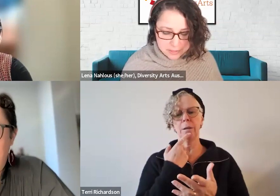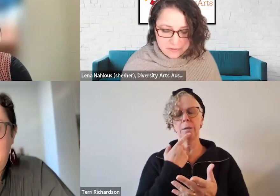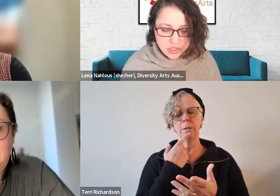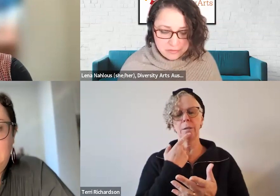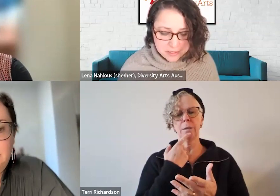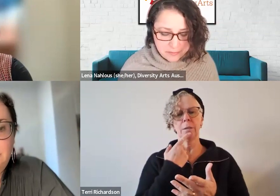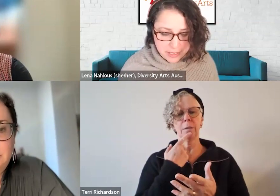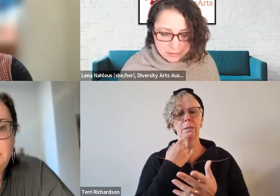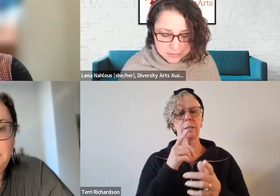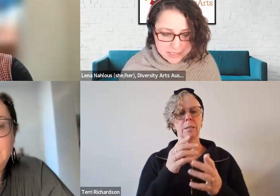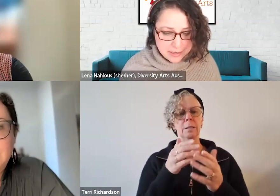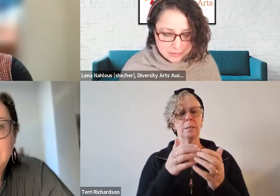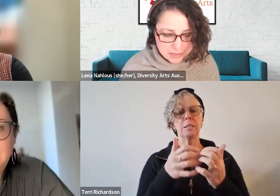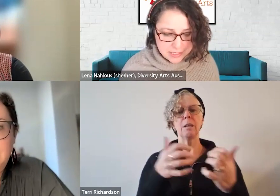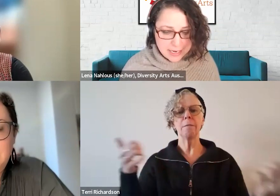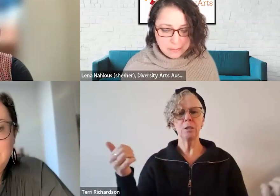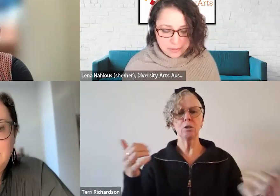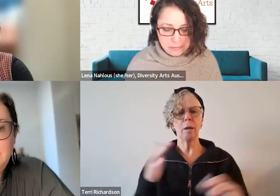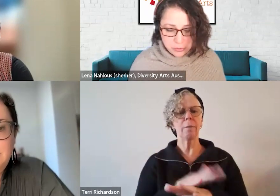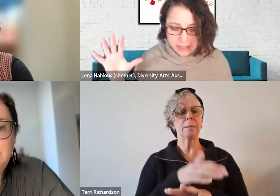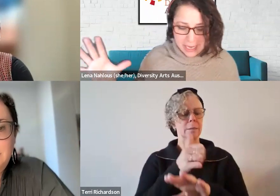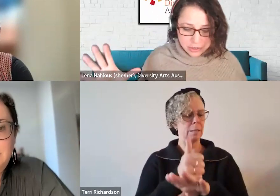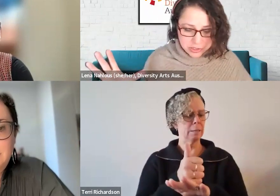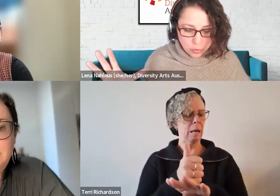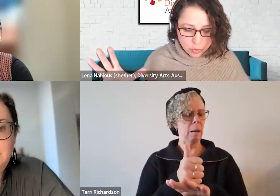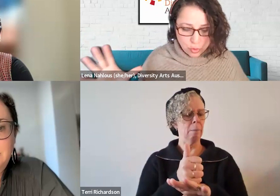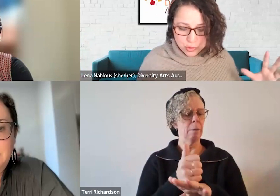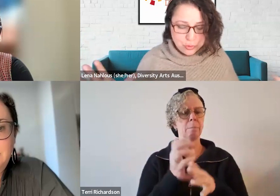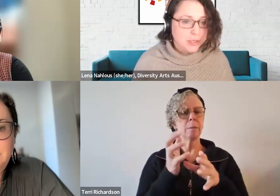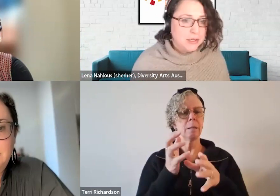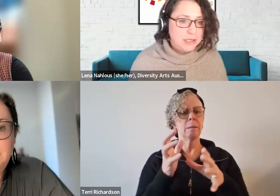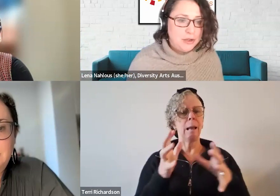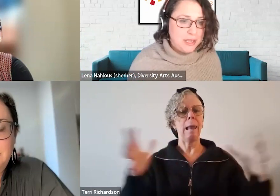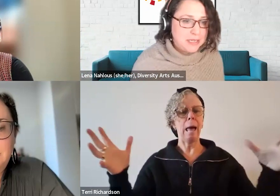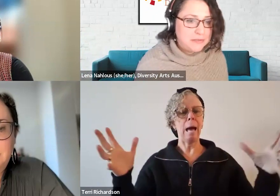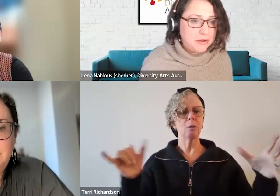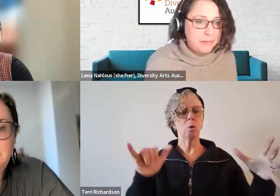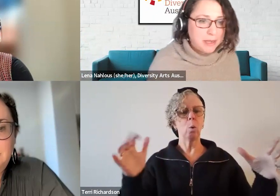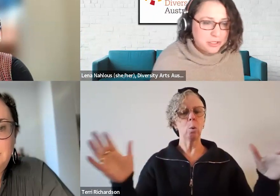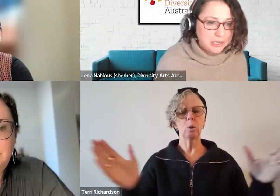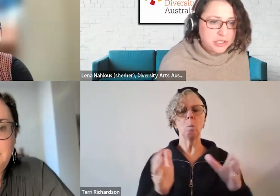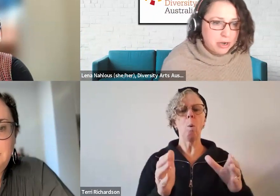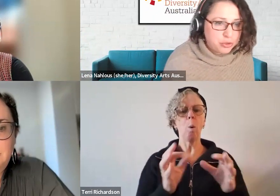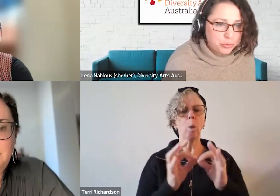Division that's been set up that between large and small orgs or, you know, it's very much like a structural kind of